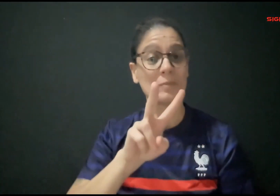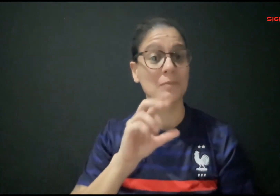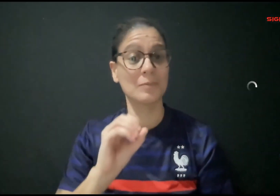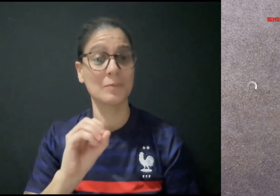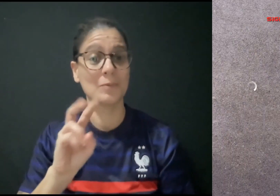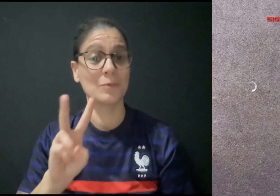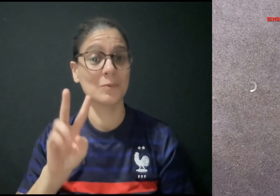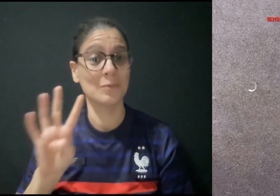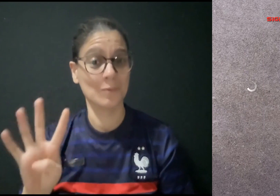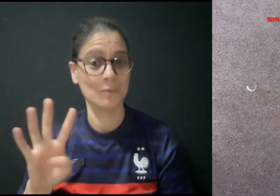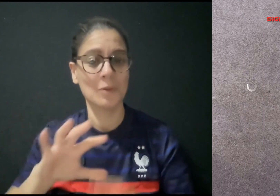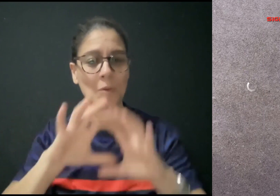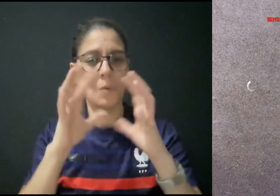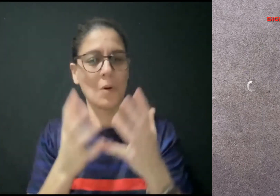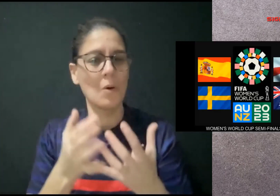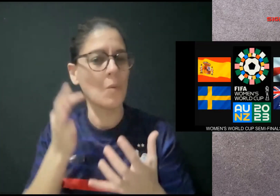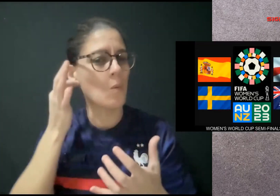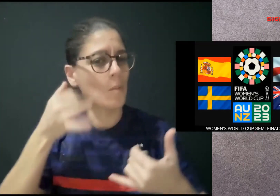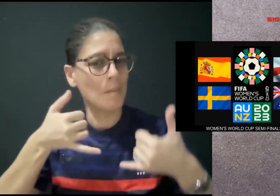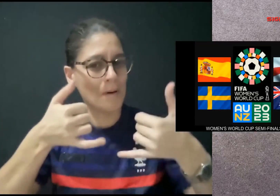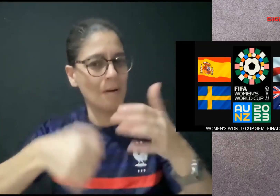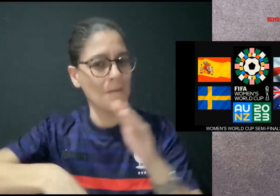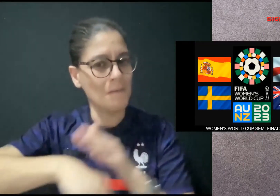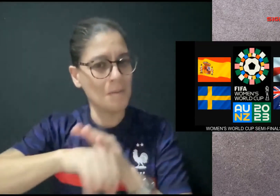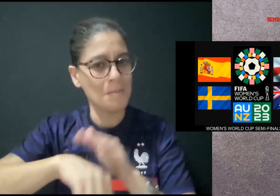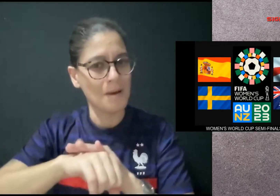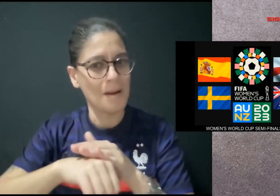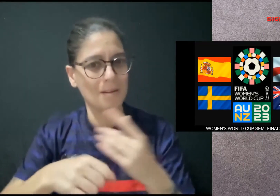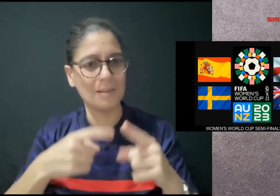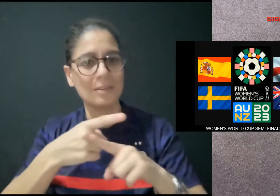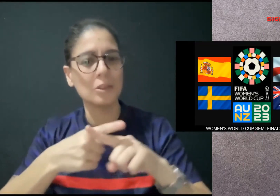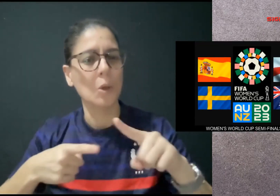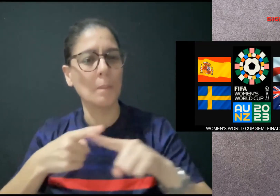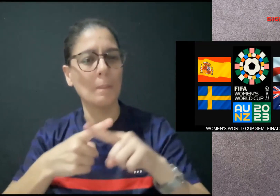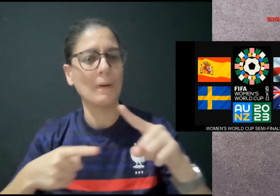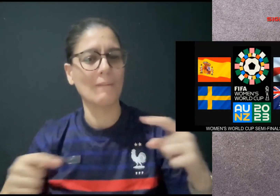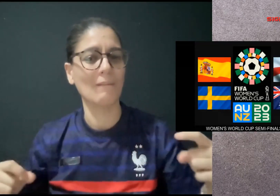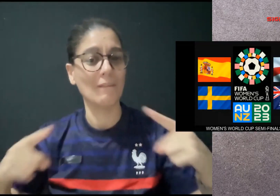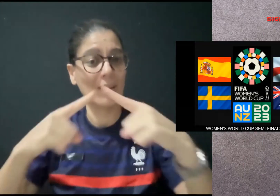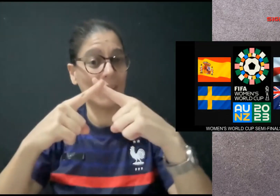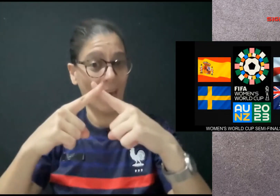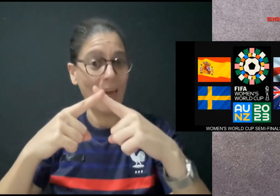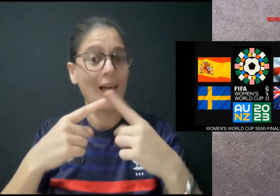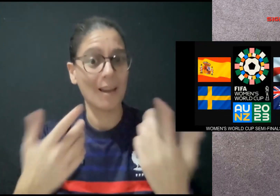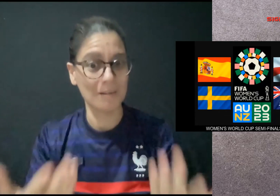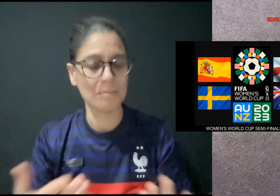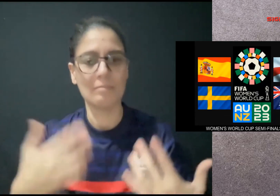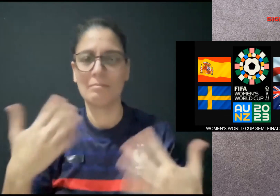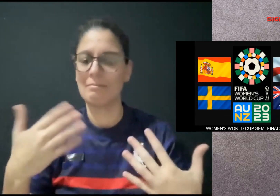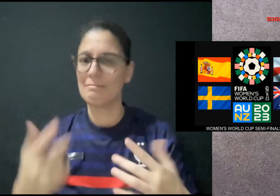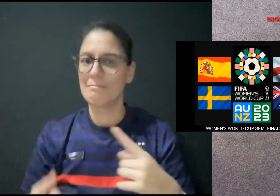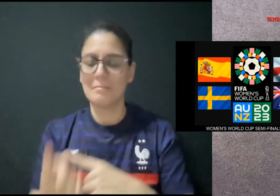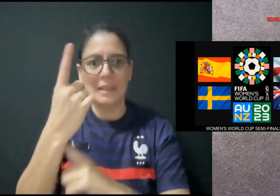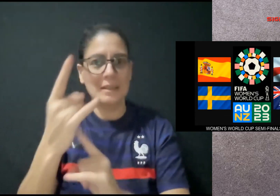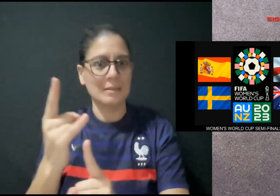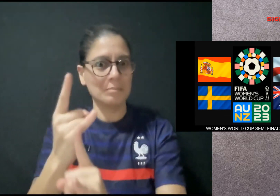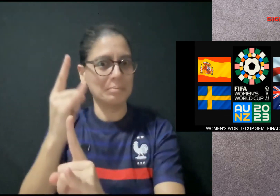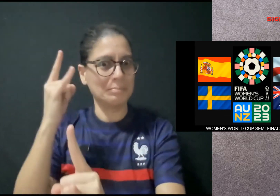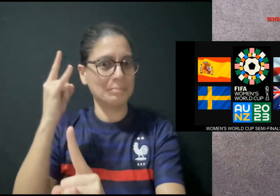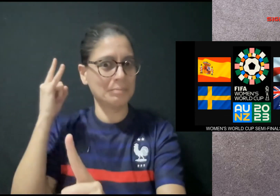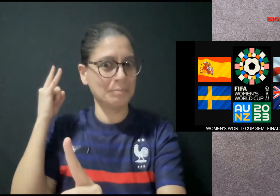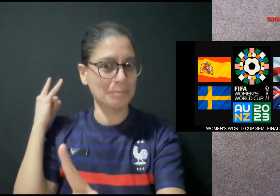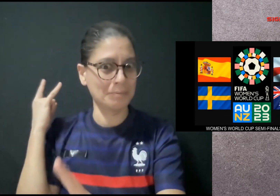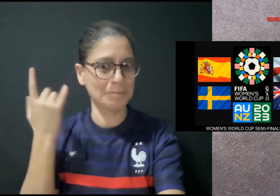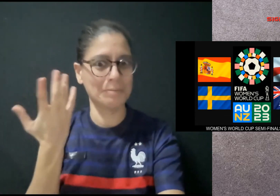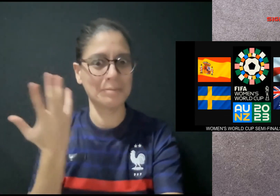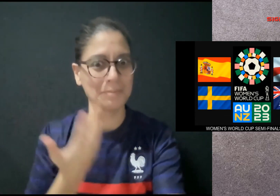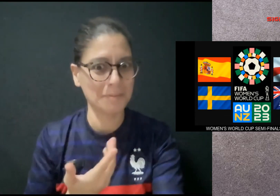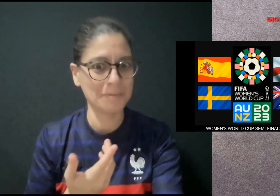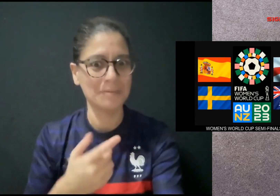the bottom of the screen well the 2024 women's World Cup semifinals is set and history was